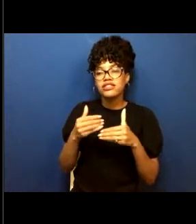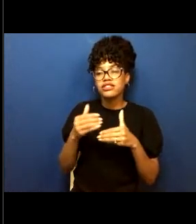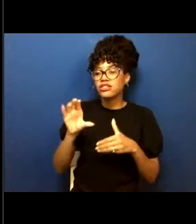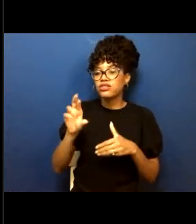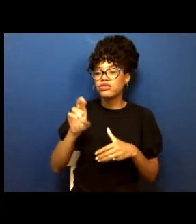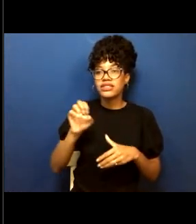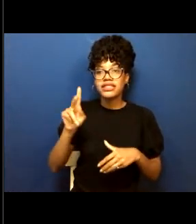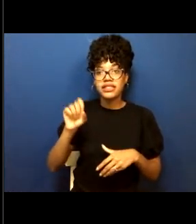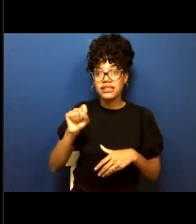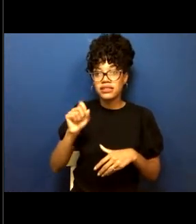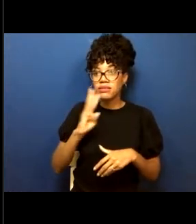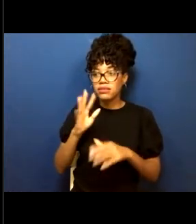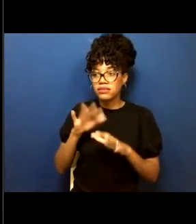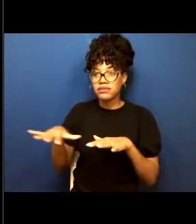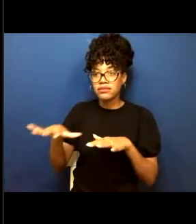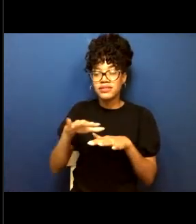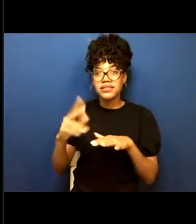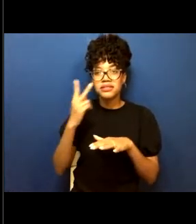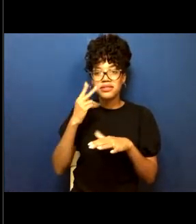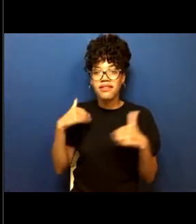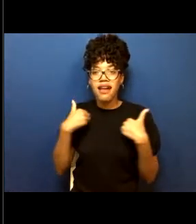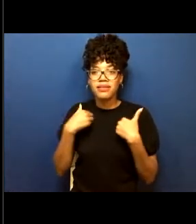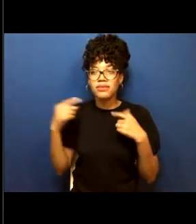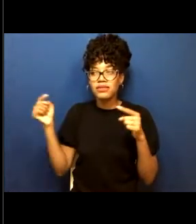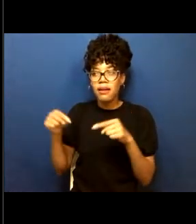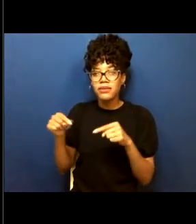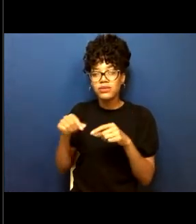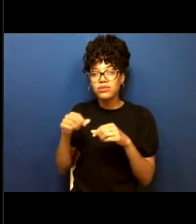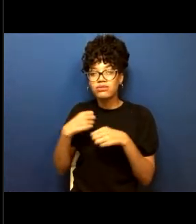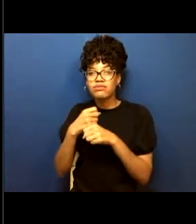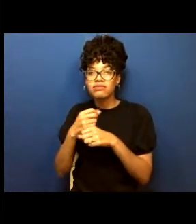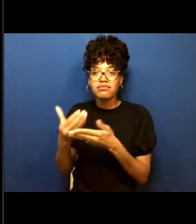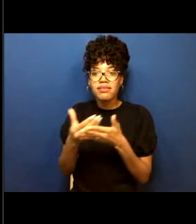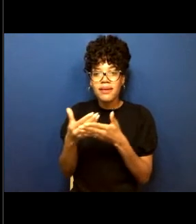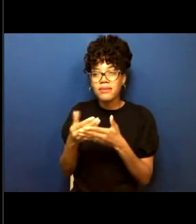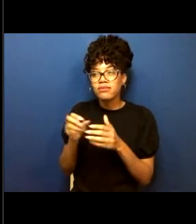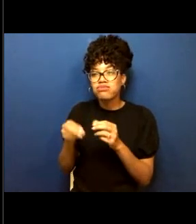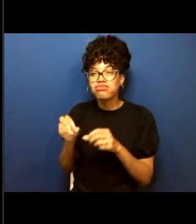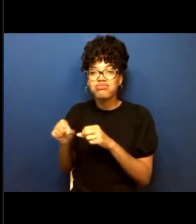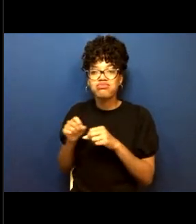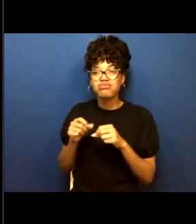to spawn during the Fall. I also had the great privilege of being able to go to Hawaii.